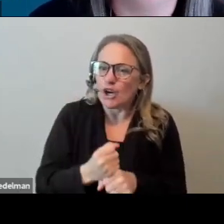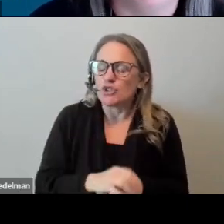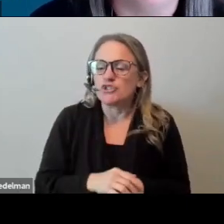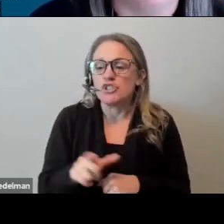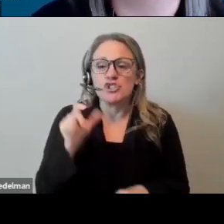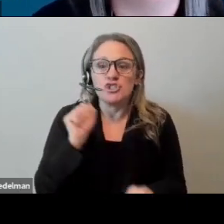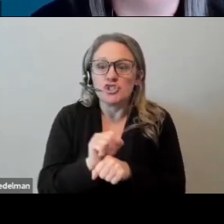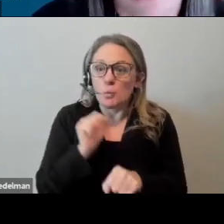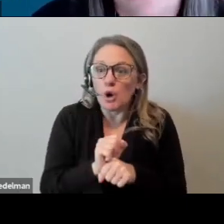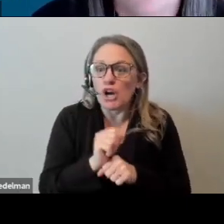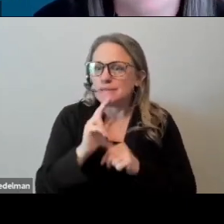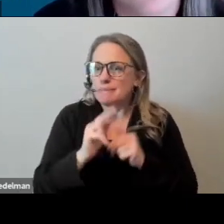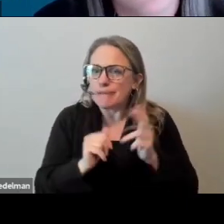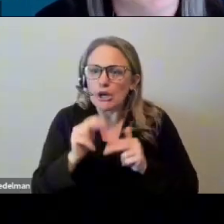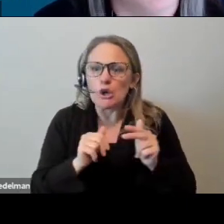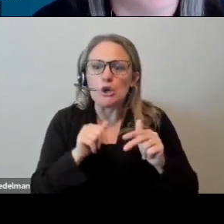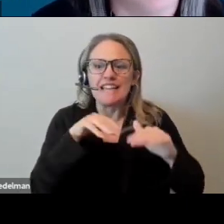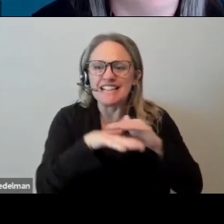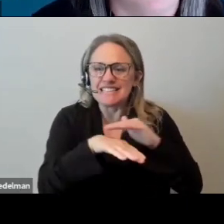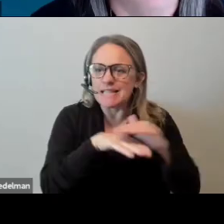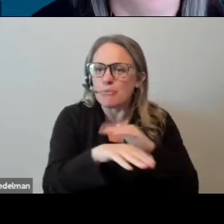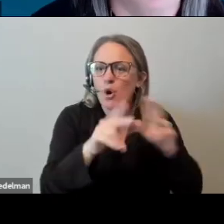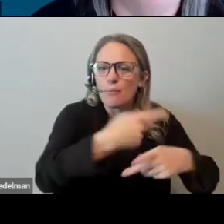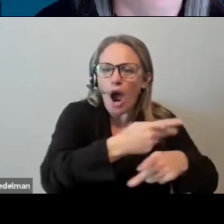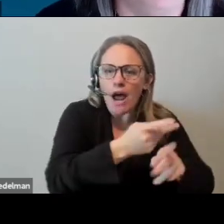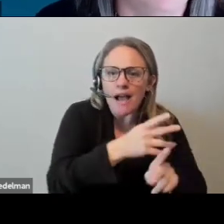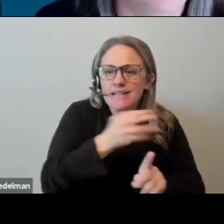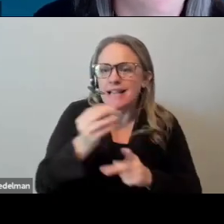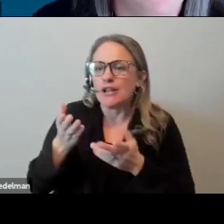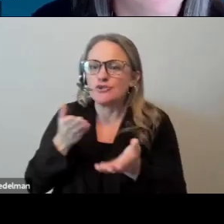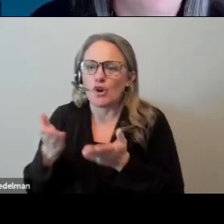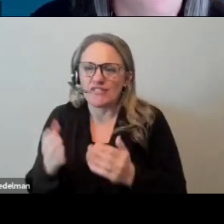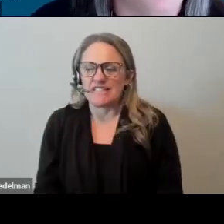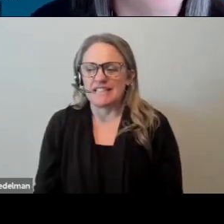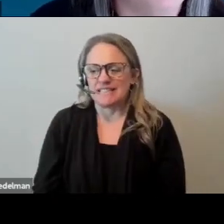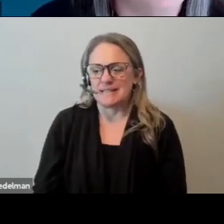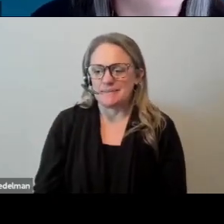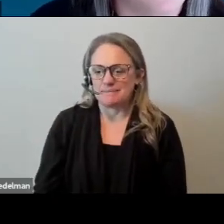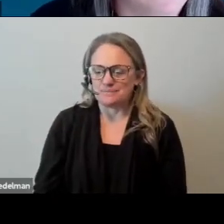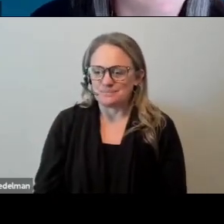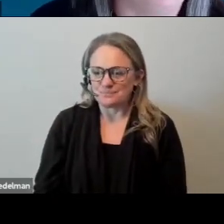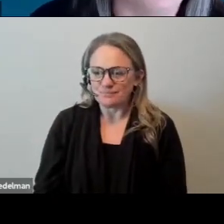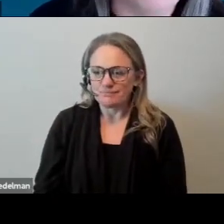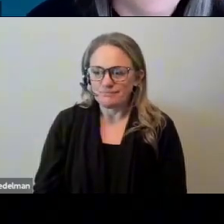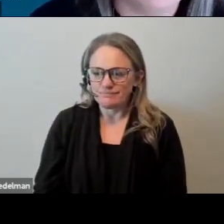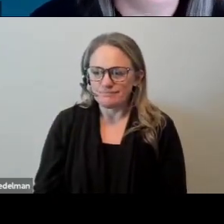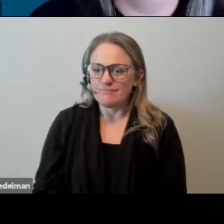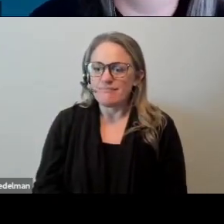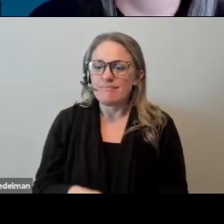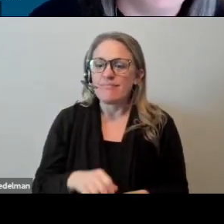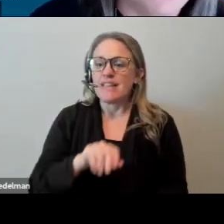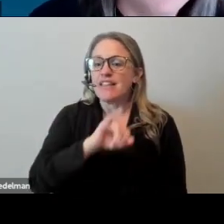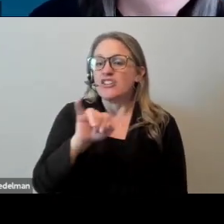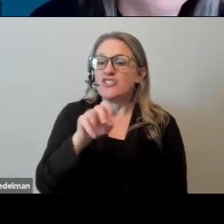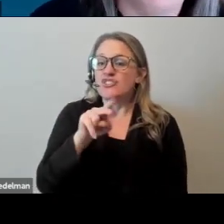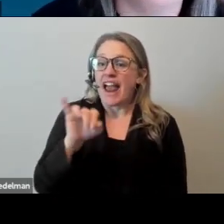and build accessible products, services and workplaces. Jenny, identifying as deaf and disabled.